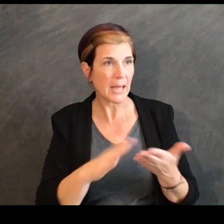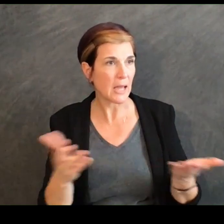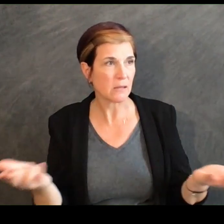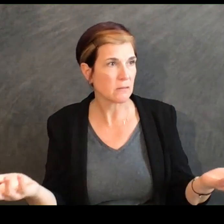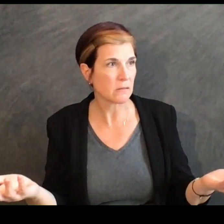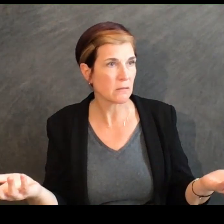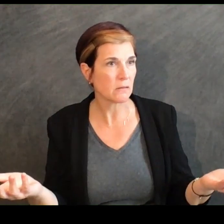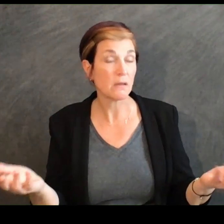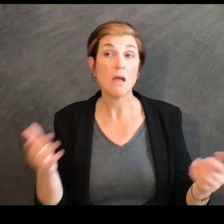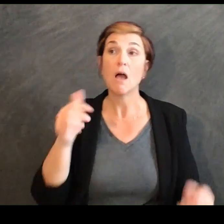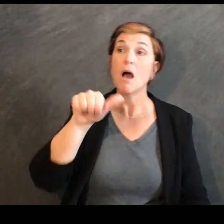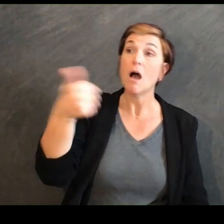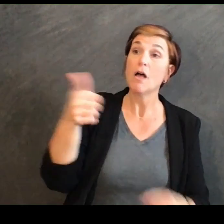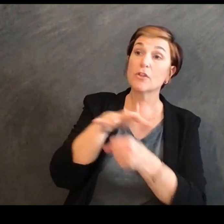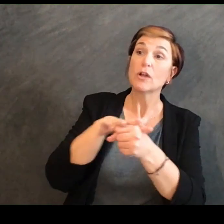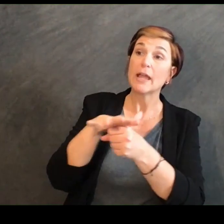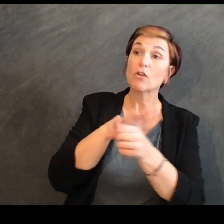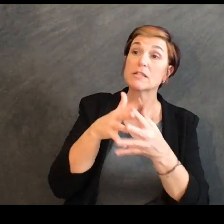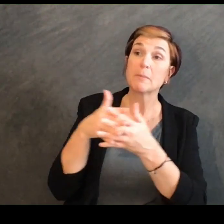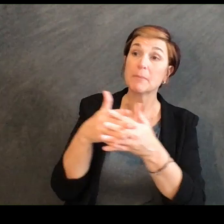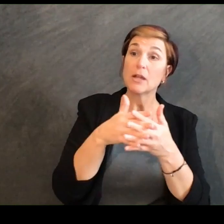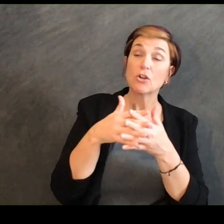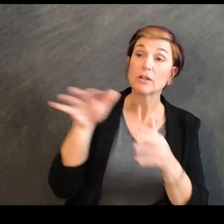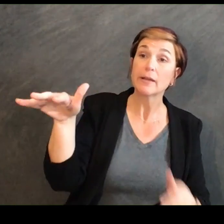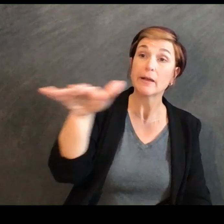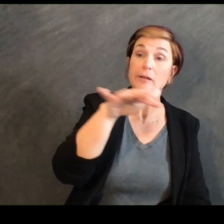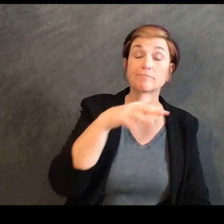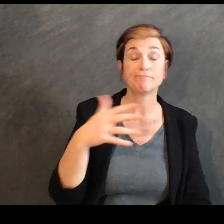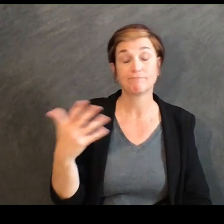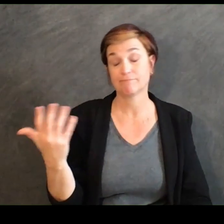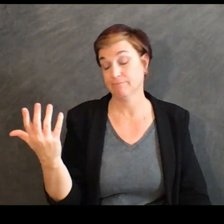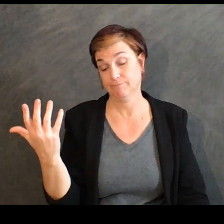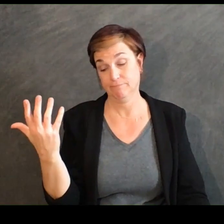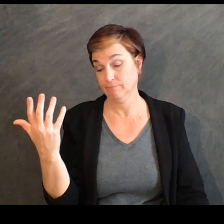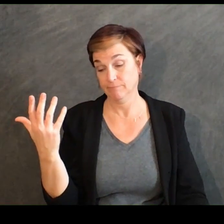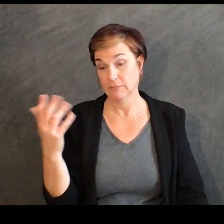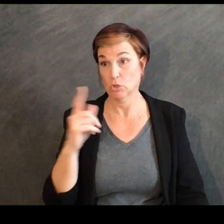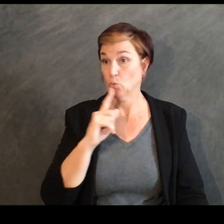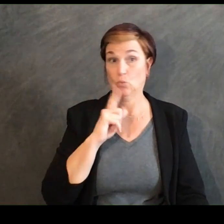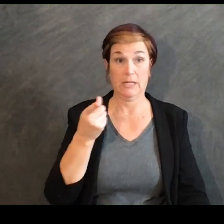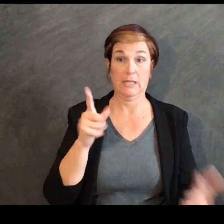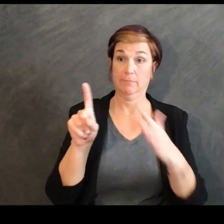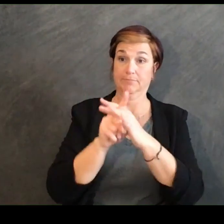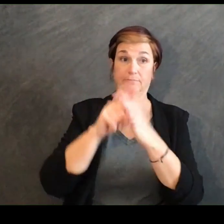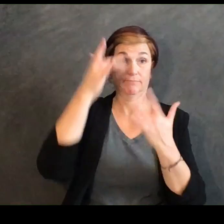are essentially have known zero problem Washington's been very tough in